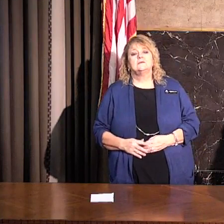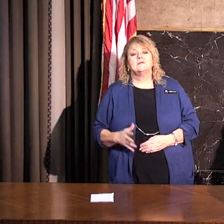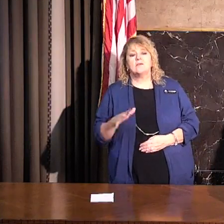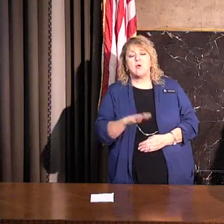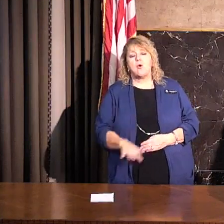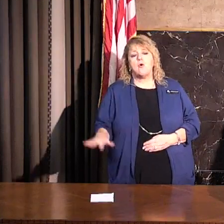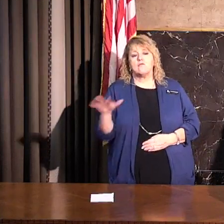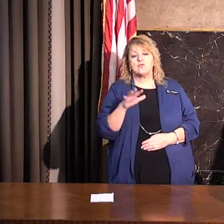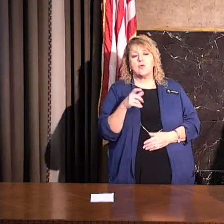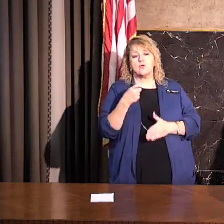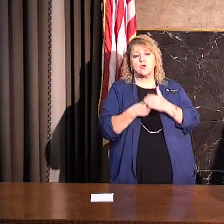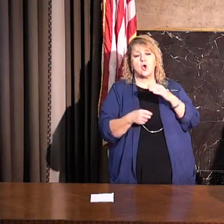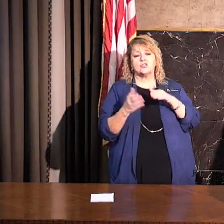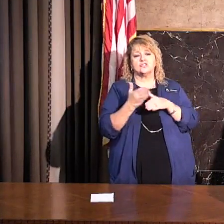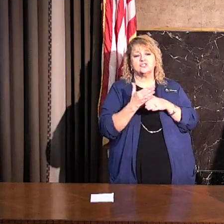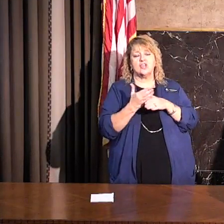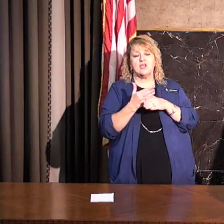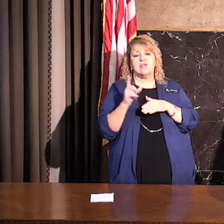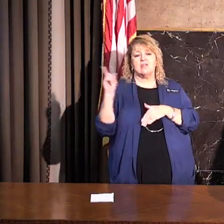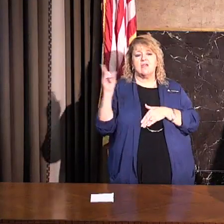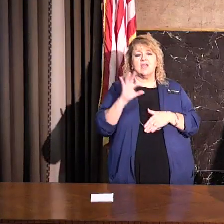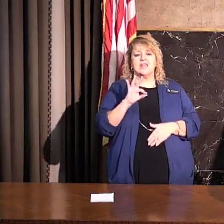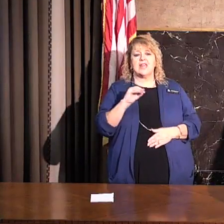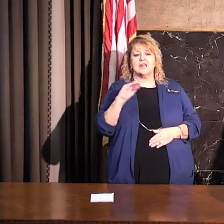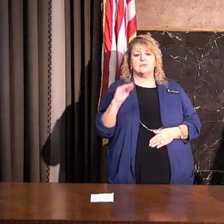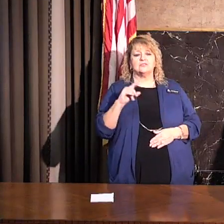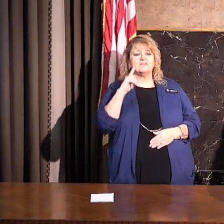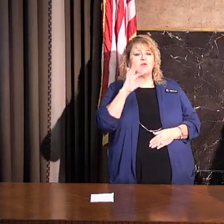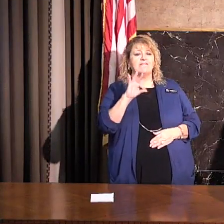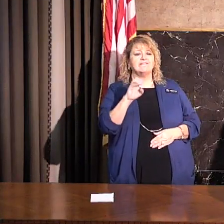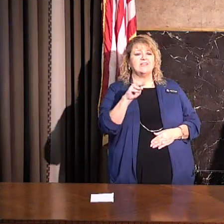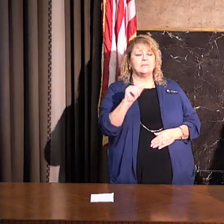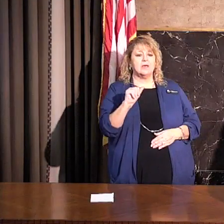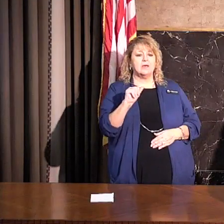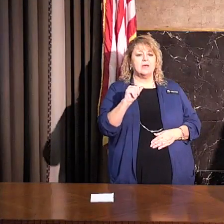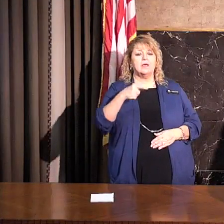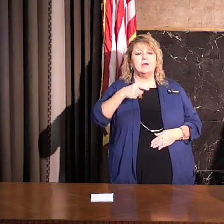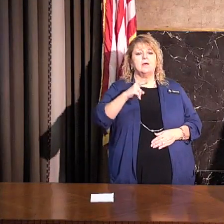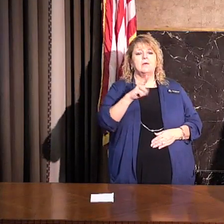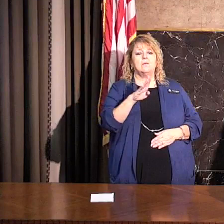overall federal cost here to 90% uh for Fema public